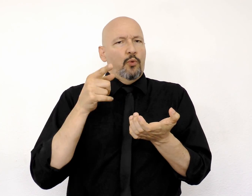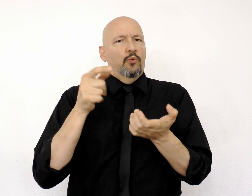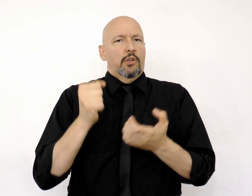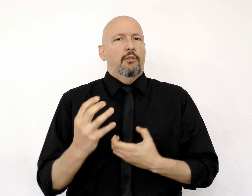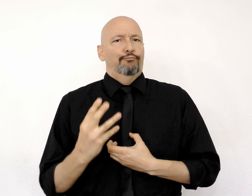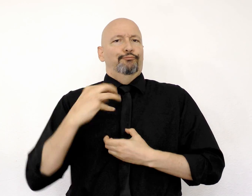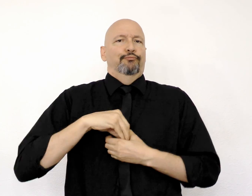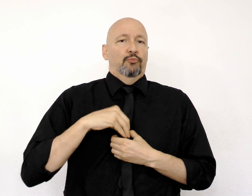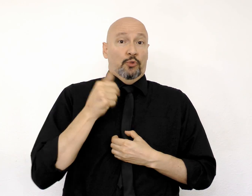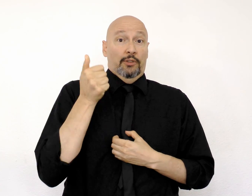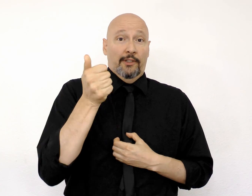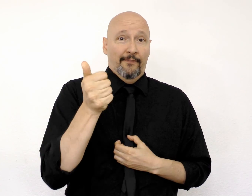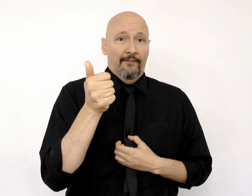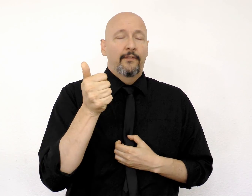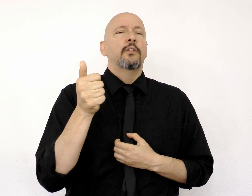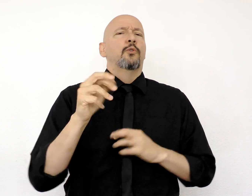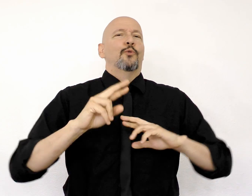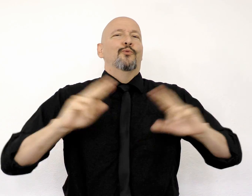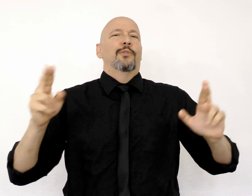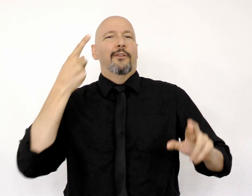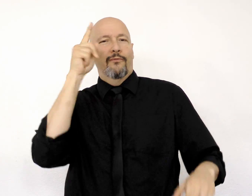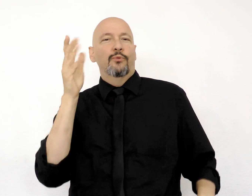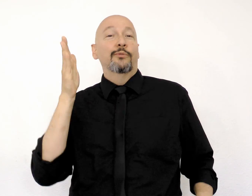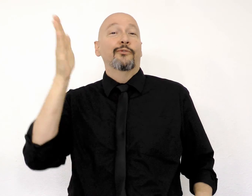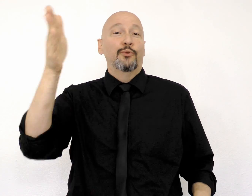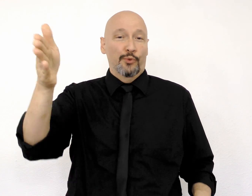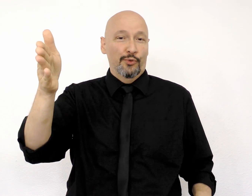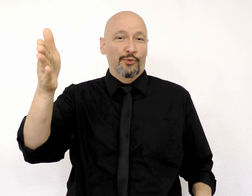and mobile devices so as to be ready for the future.